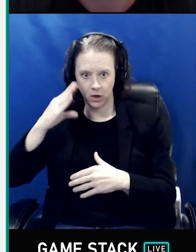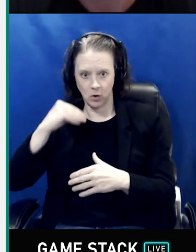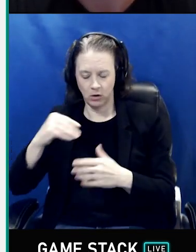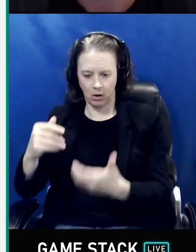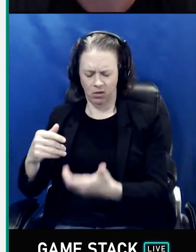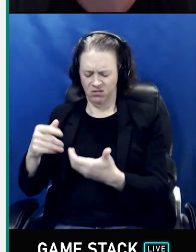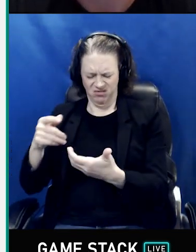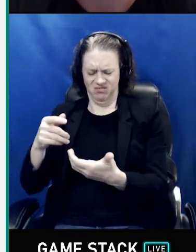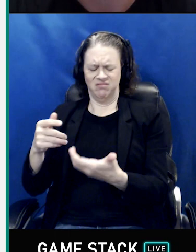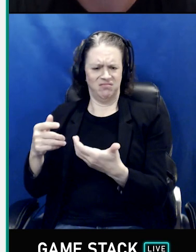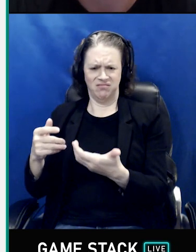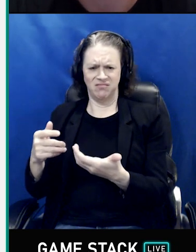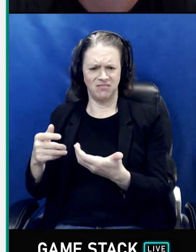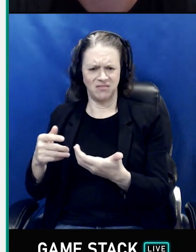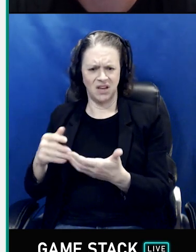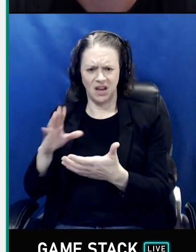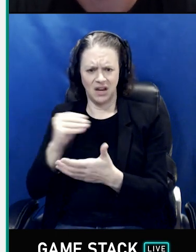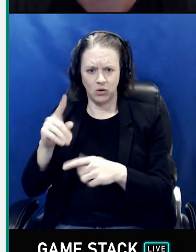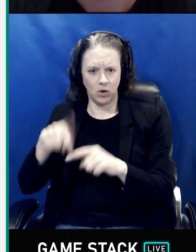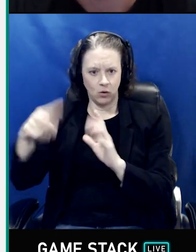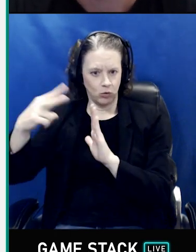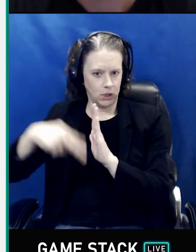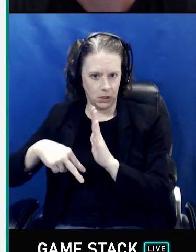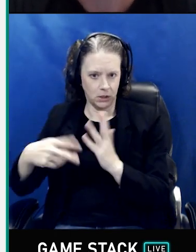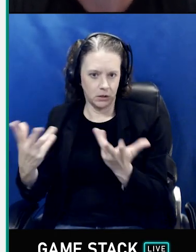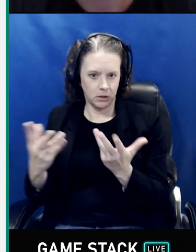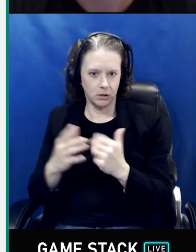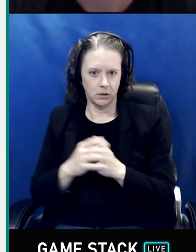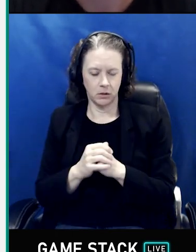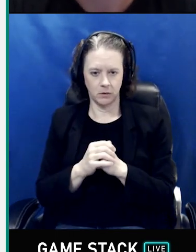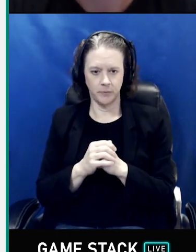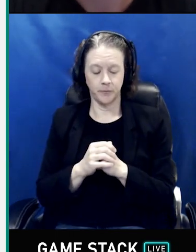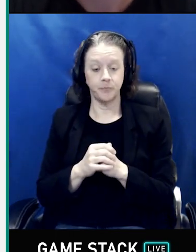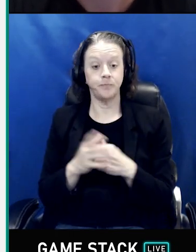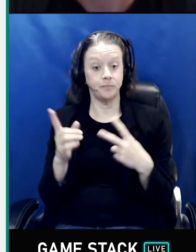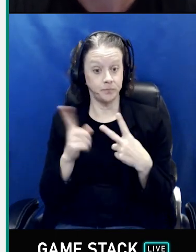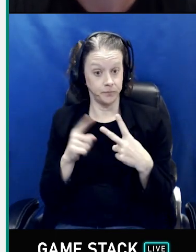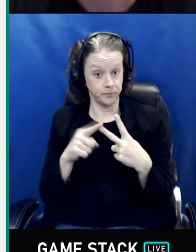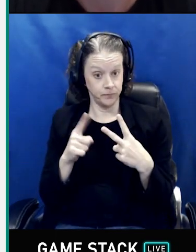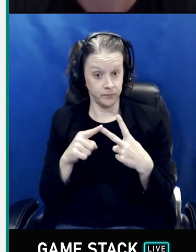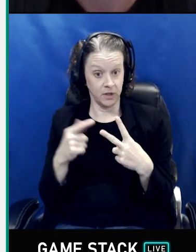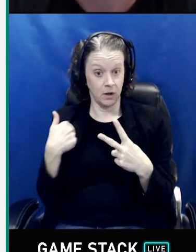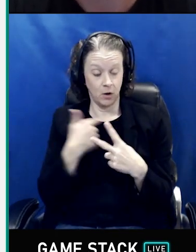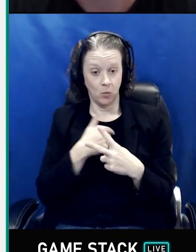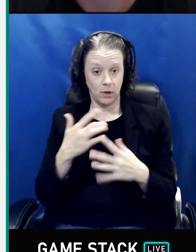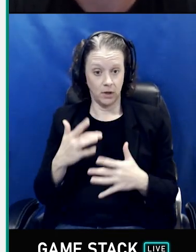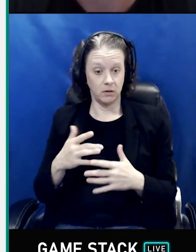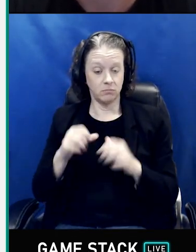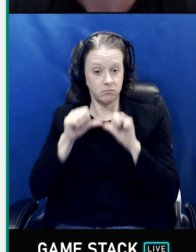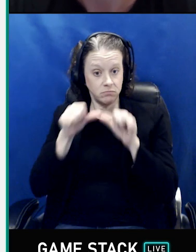first experience be impacted by the readability. The next area that we continue to hear feedback from